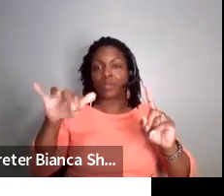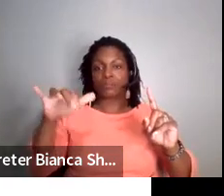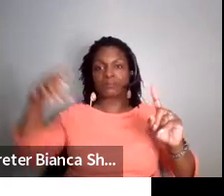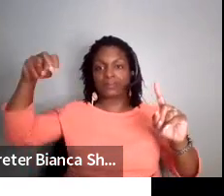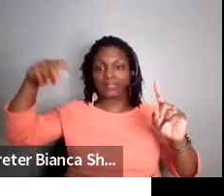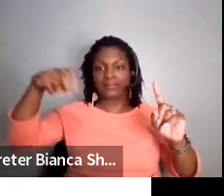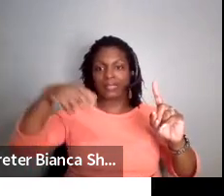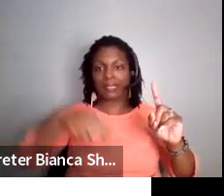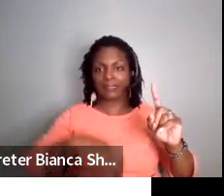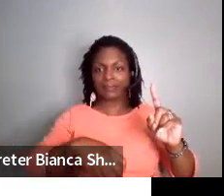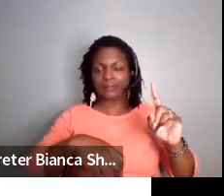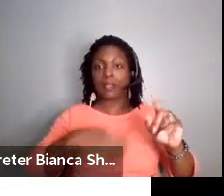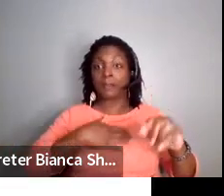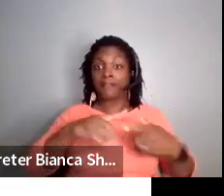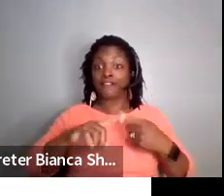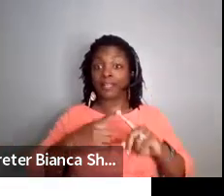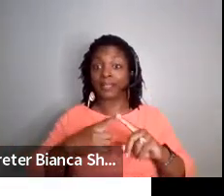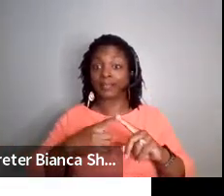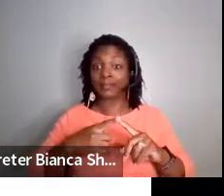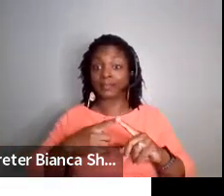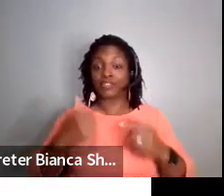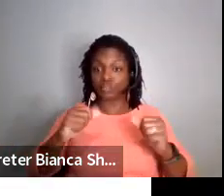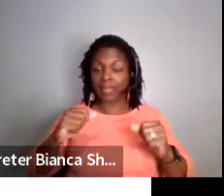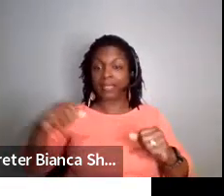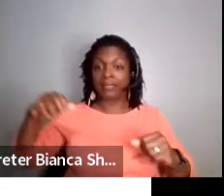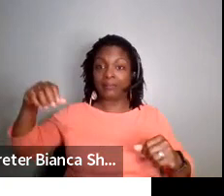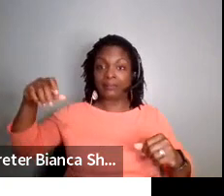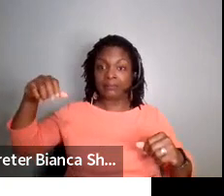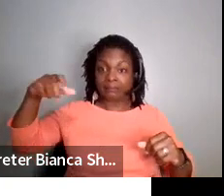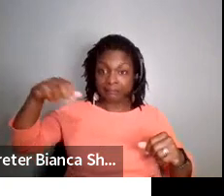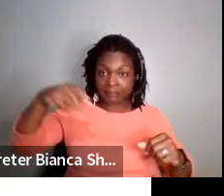As my friend was going down the stairs because of her.